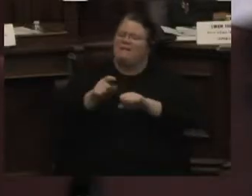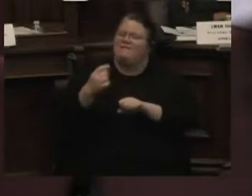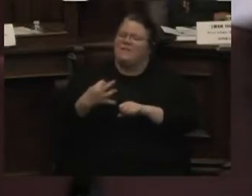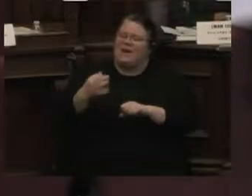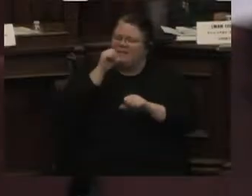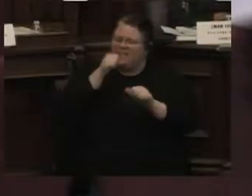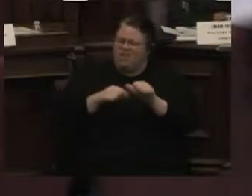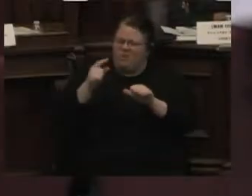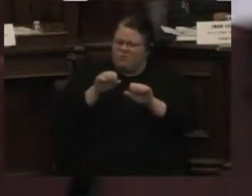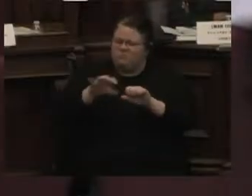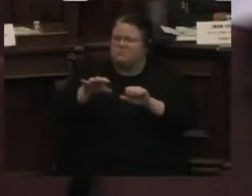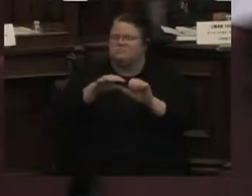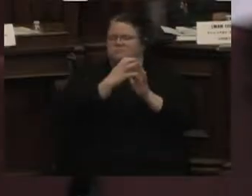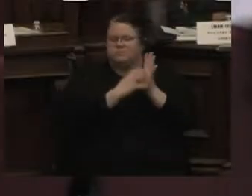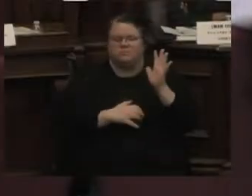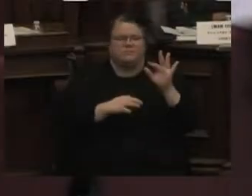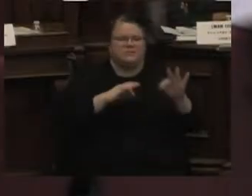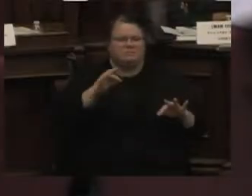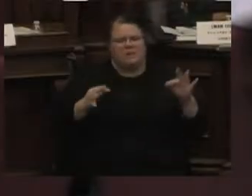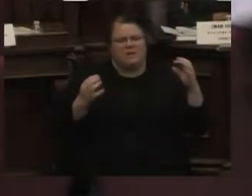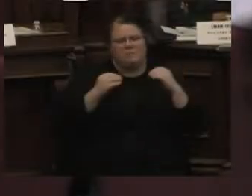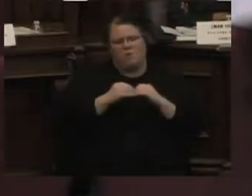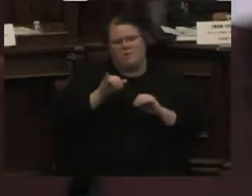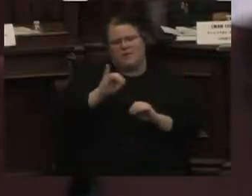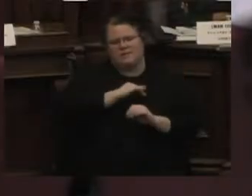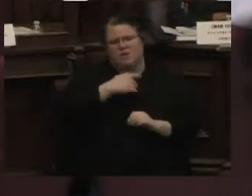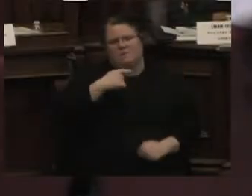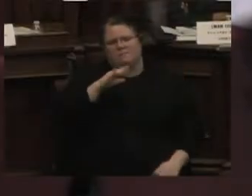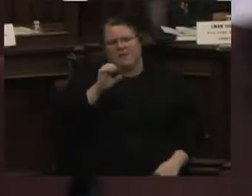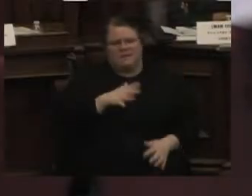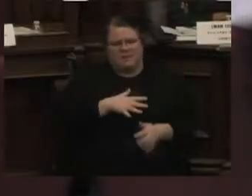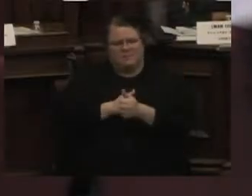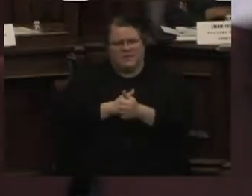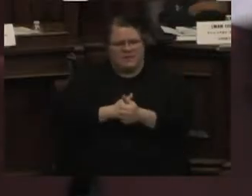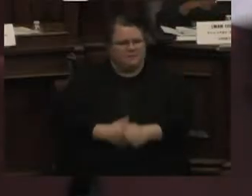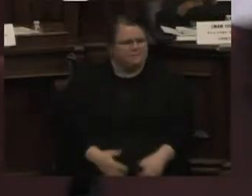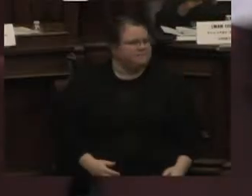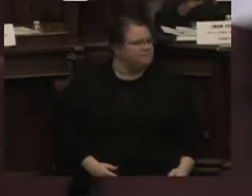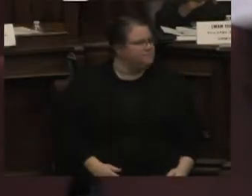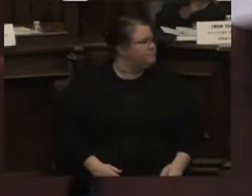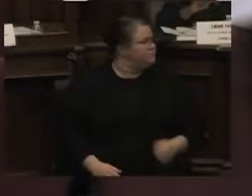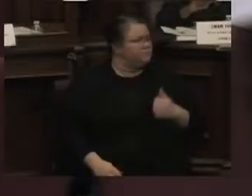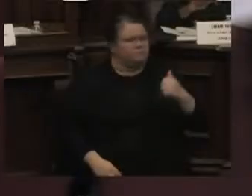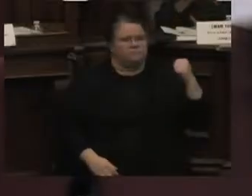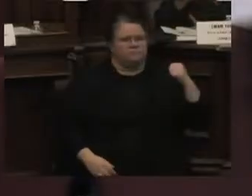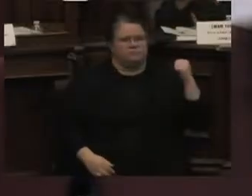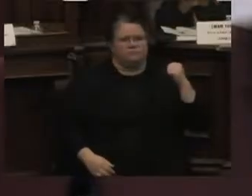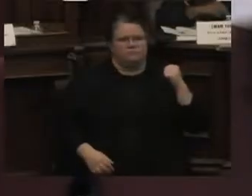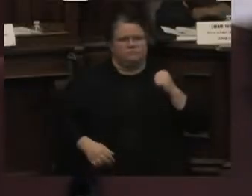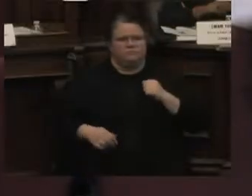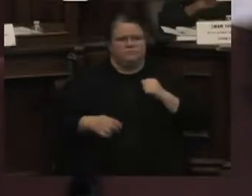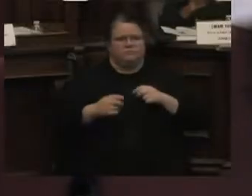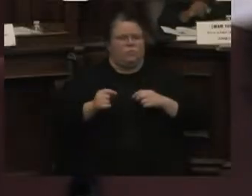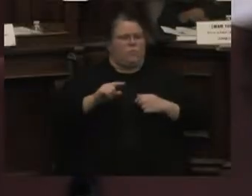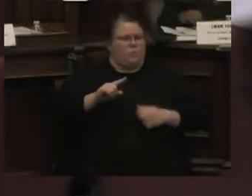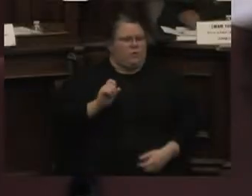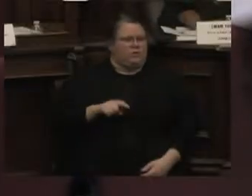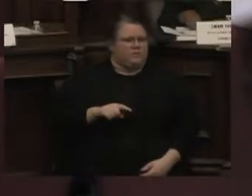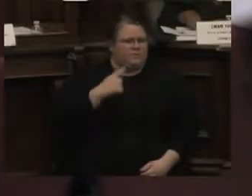things a little more explicitly in the Friday letter. That'll give you a little more detail,